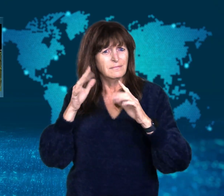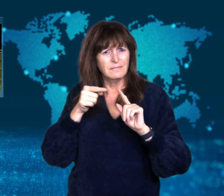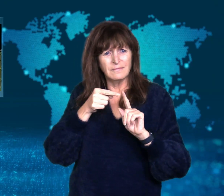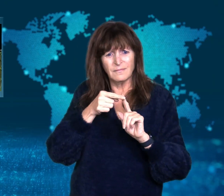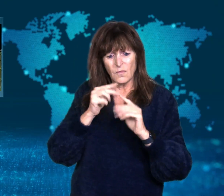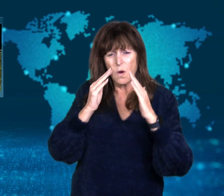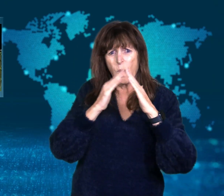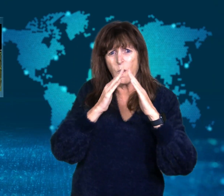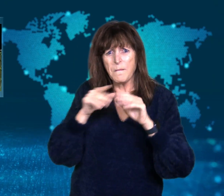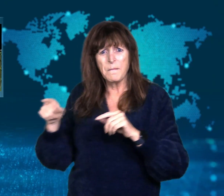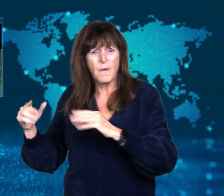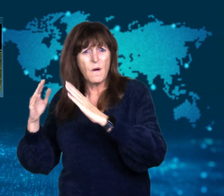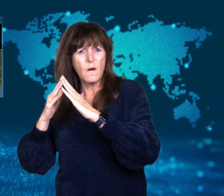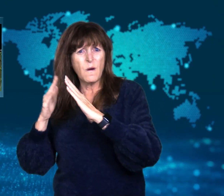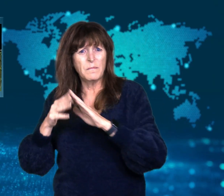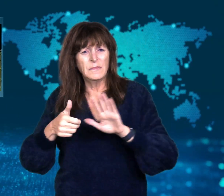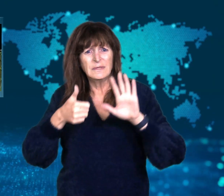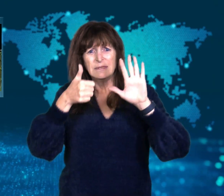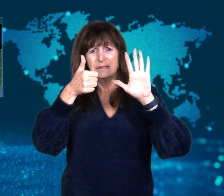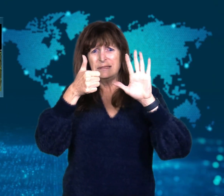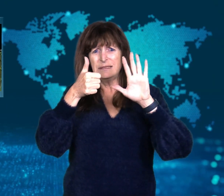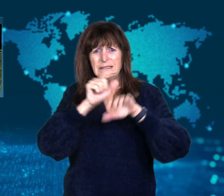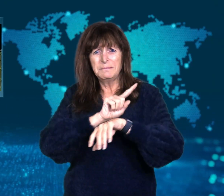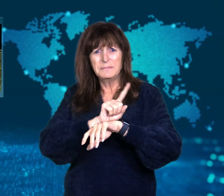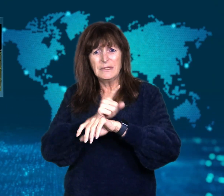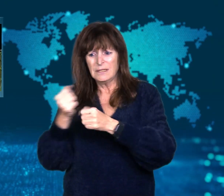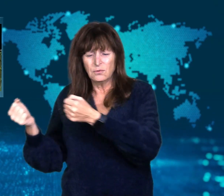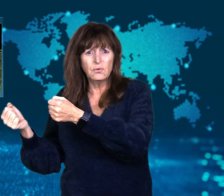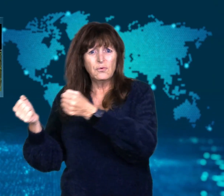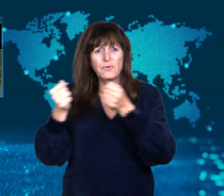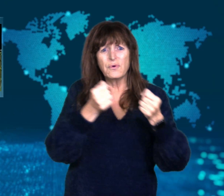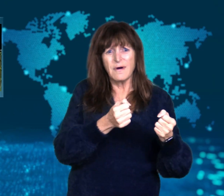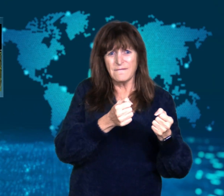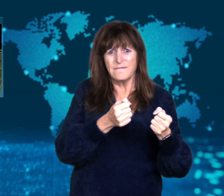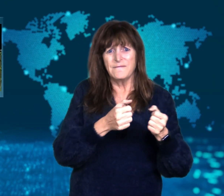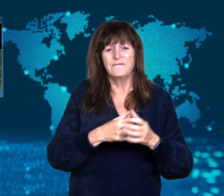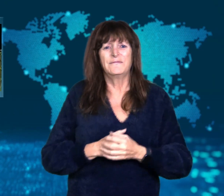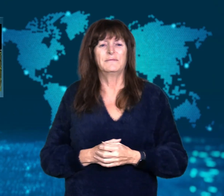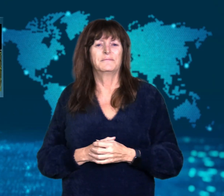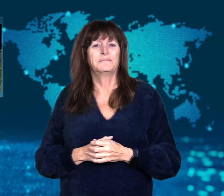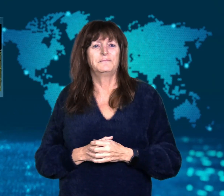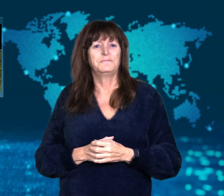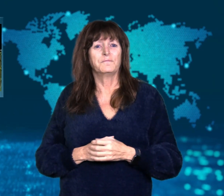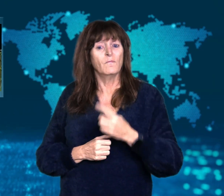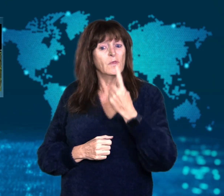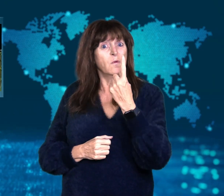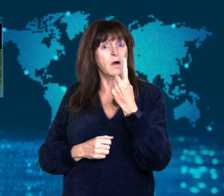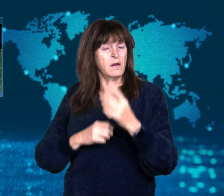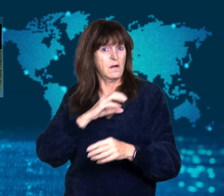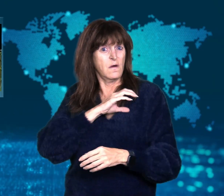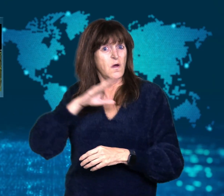She was only about a six minute drive from her family home.